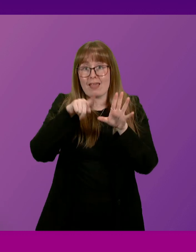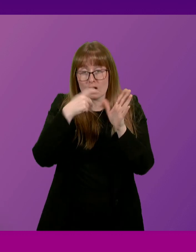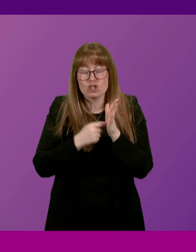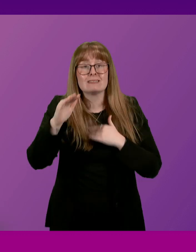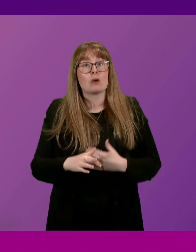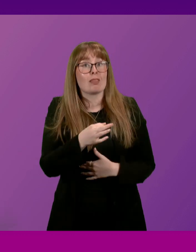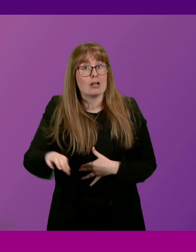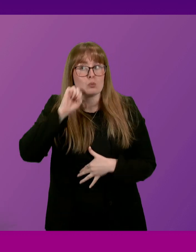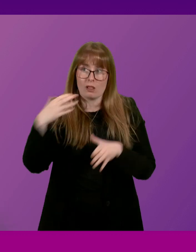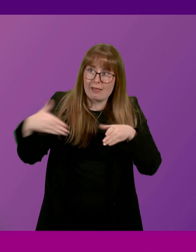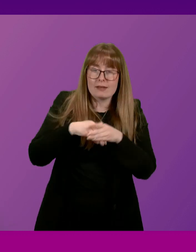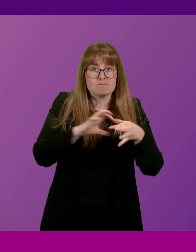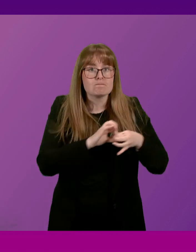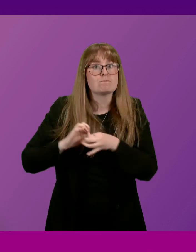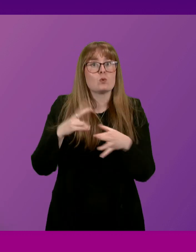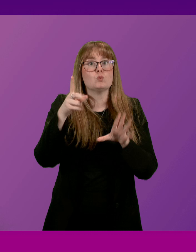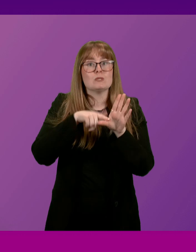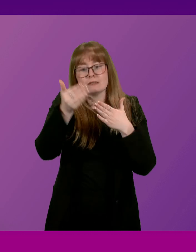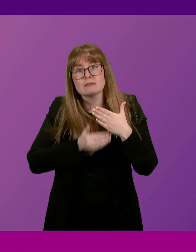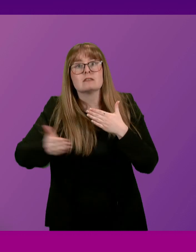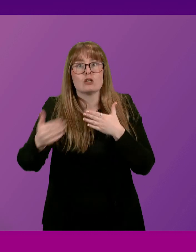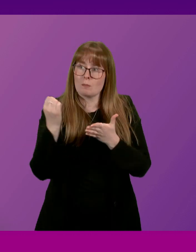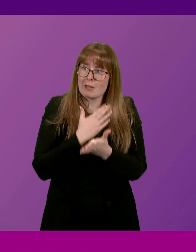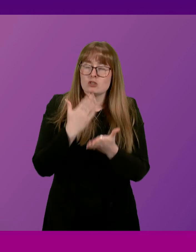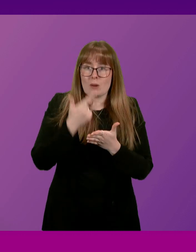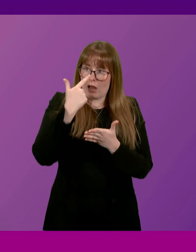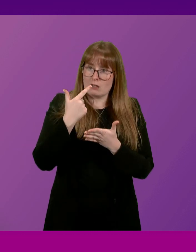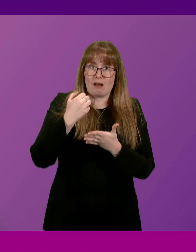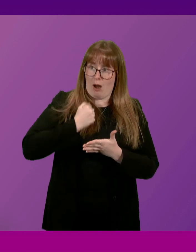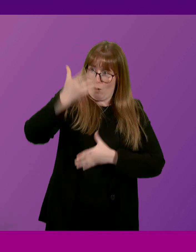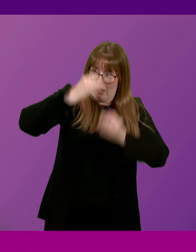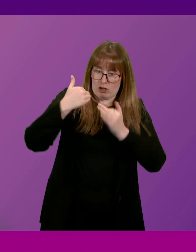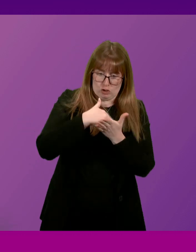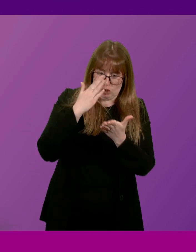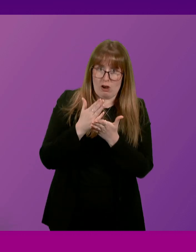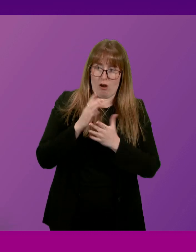work with us over the next two years to share learning from all parts of the system and test